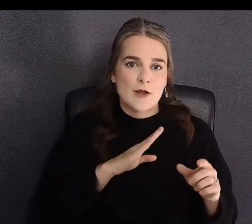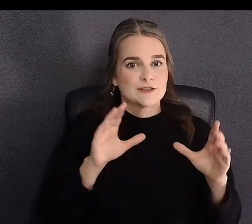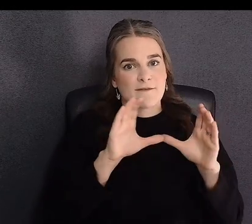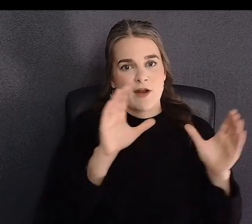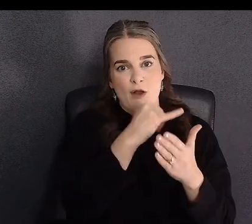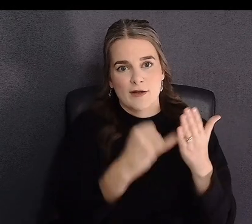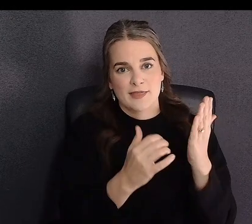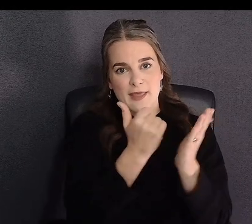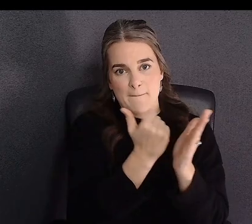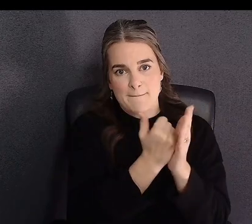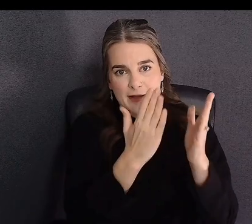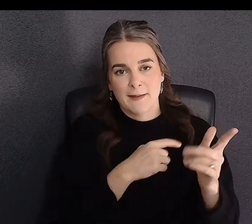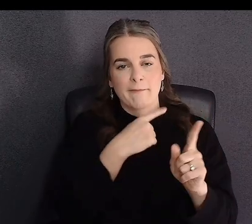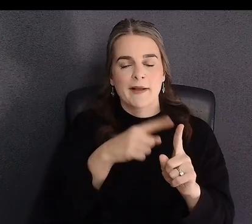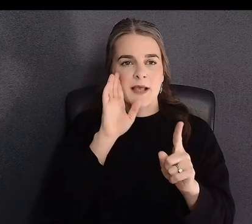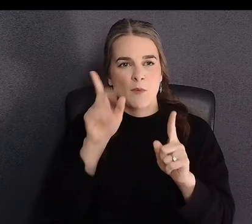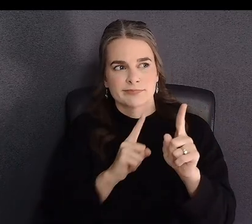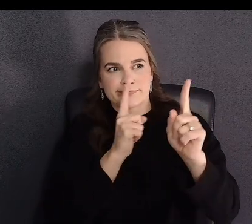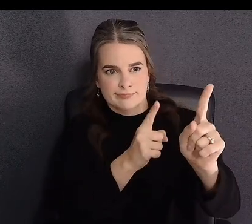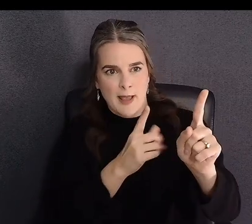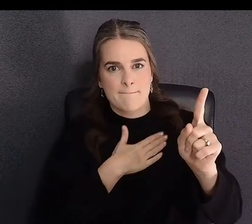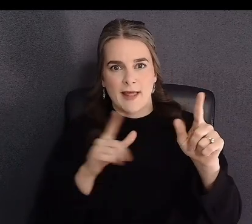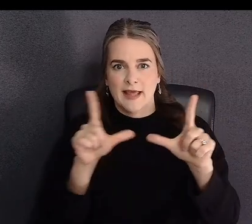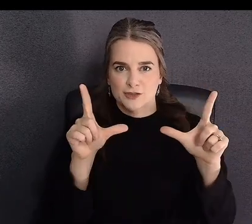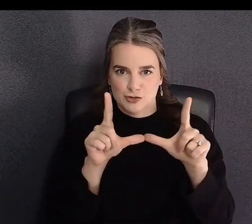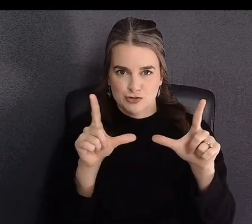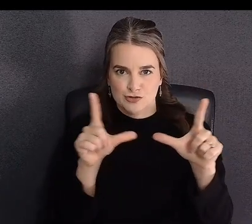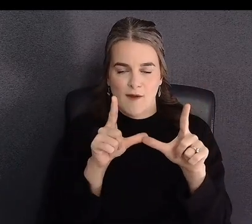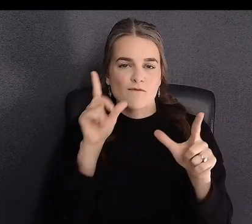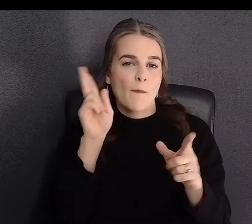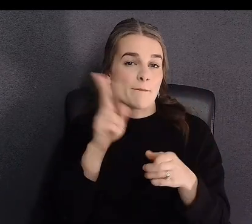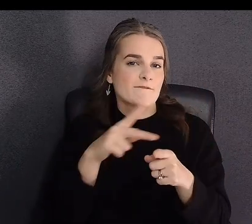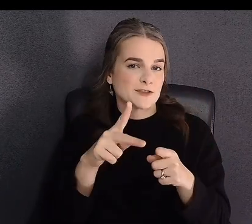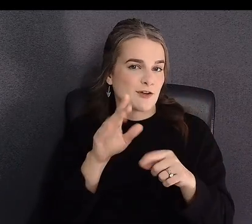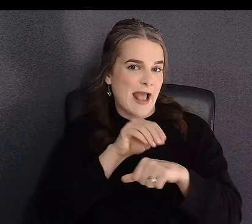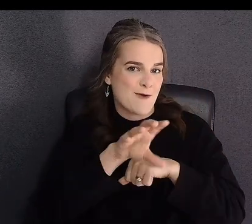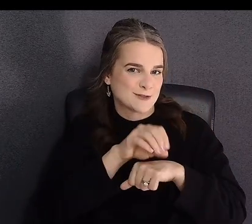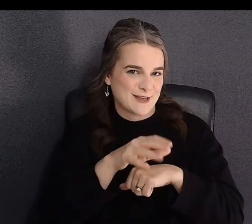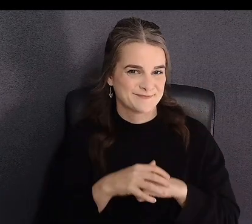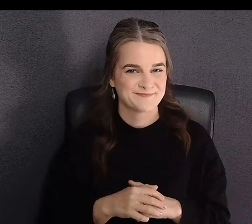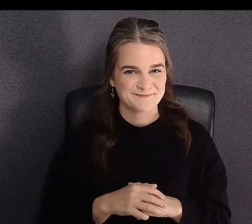I'm also working towards my licensure for professional counseling.